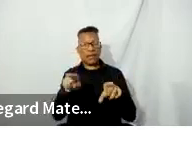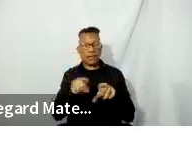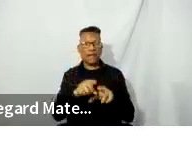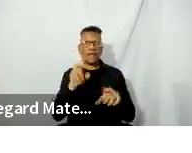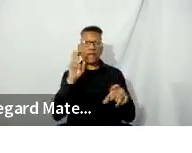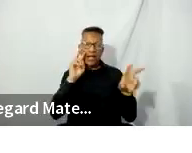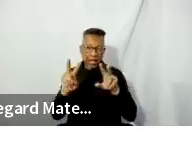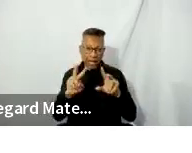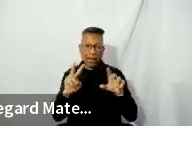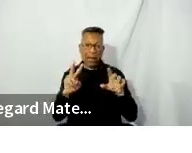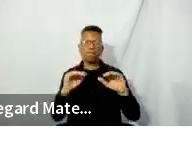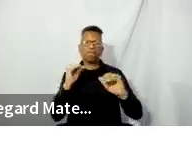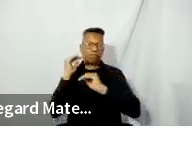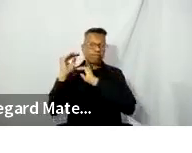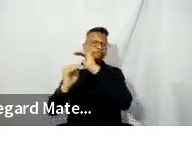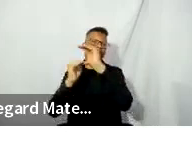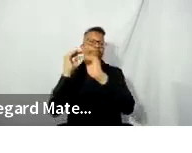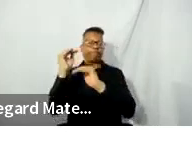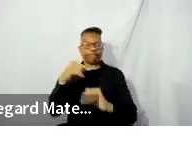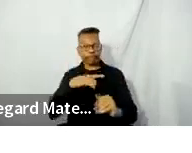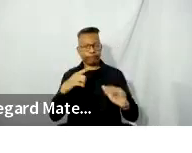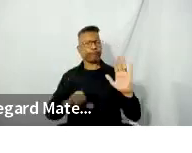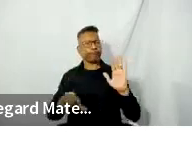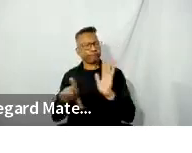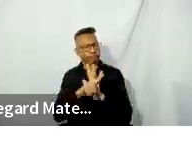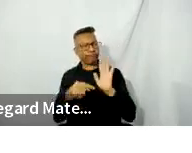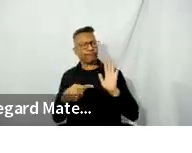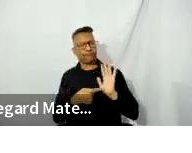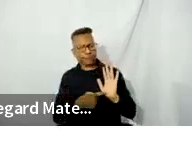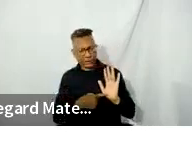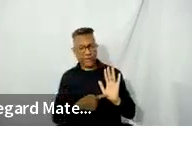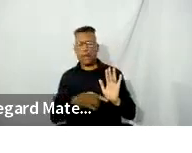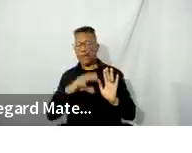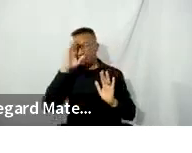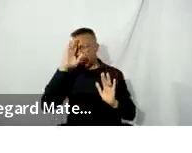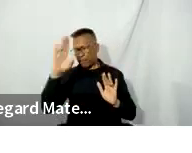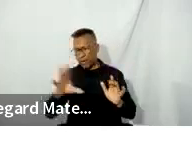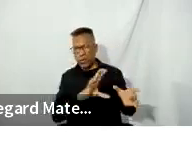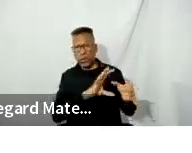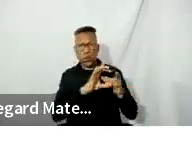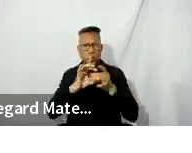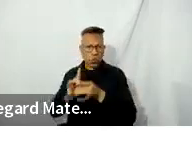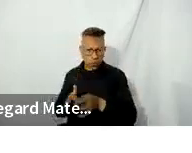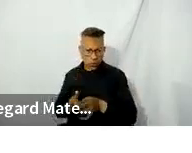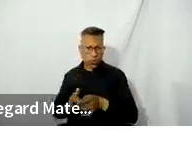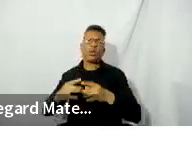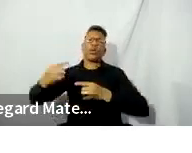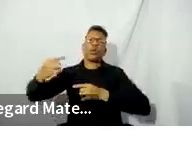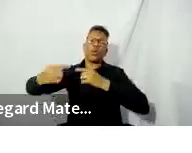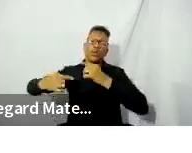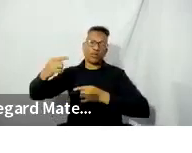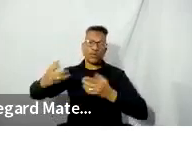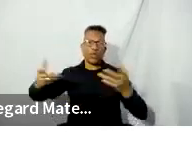and adaptation in in and adaptation in in New political and intellectual context i'm context i'm sure you've you've met made of made of this Oh. ll